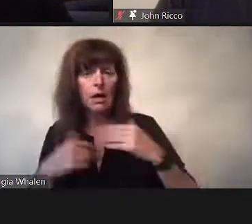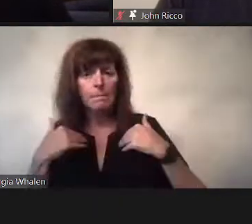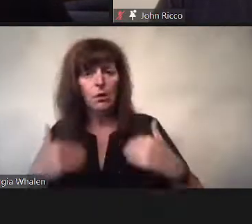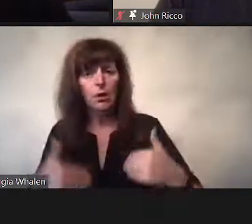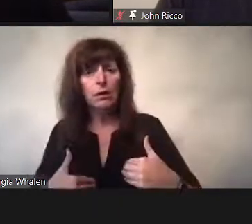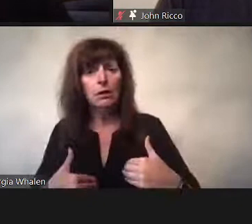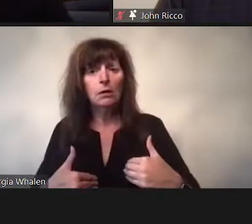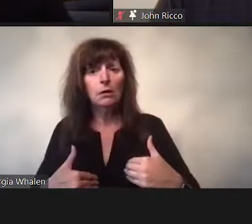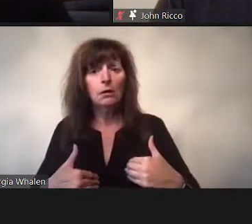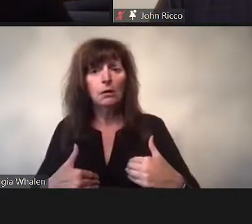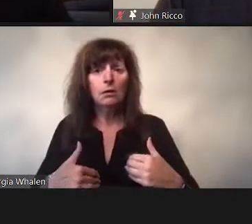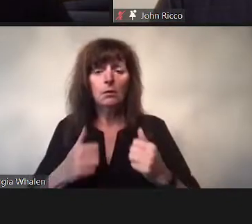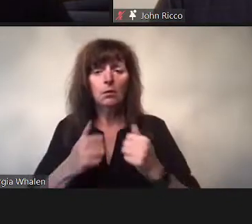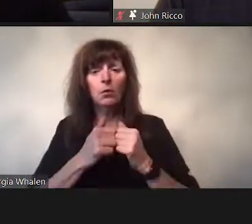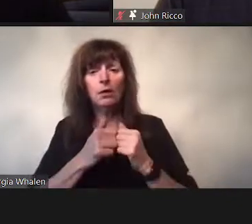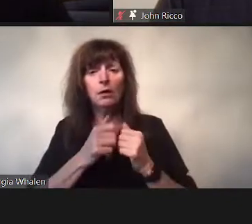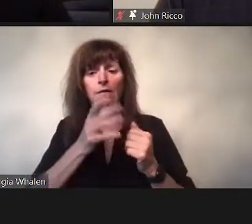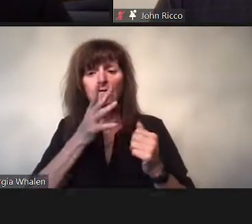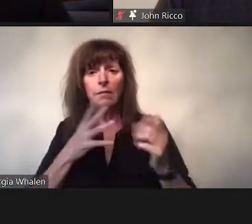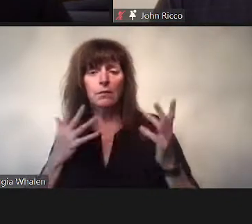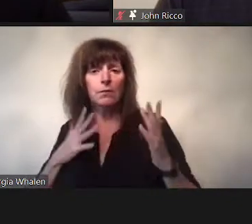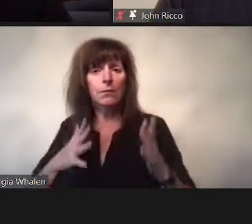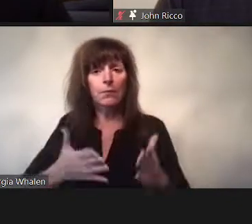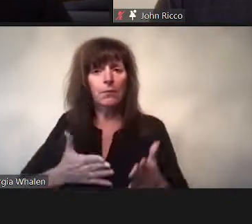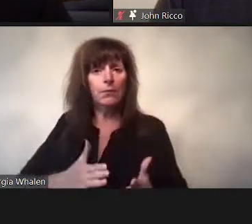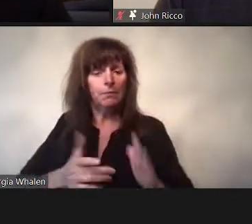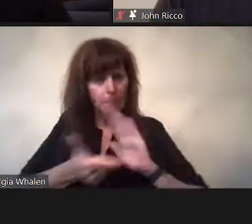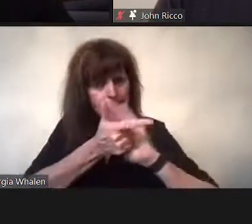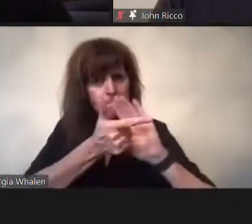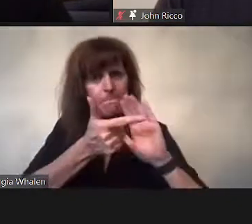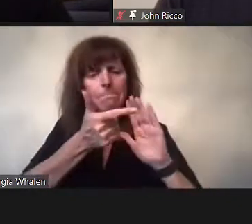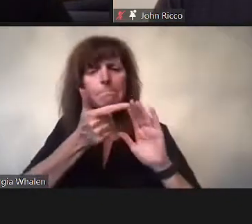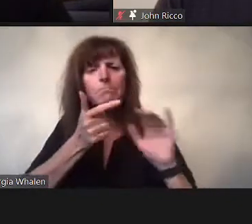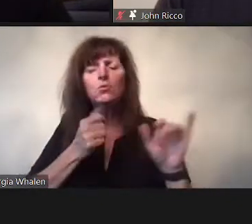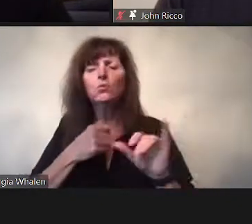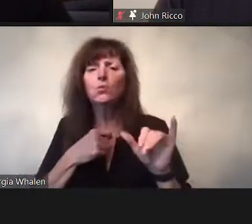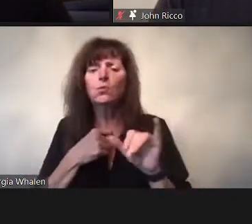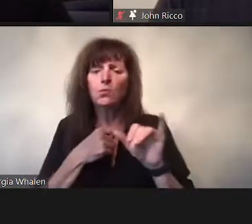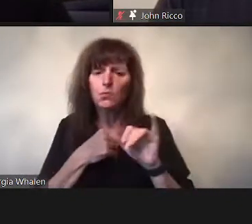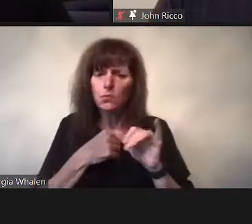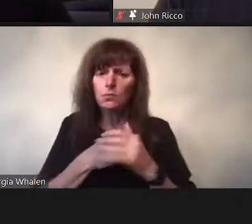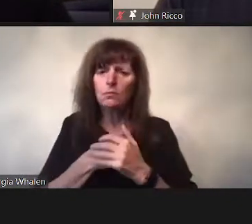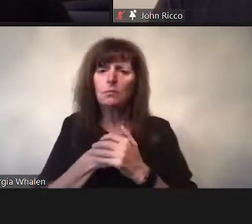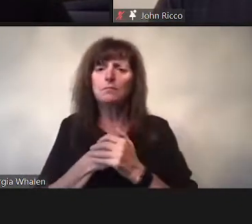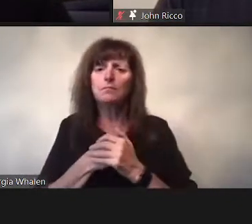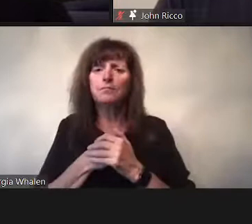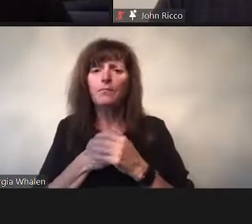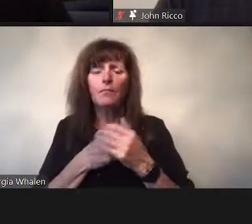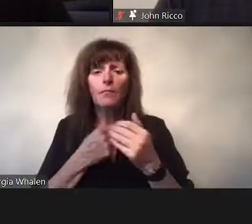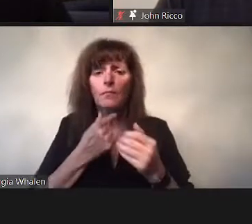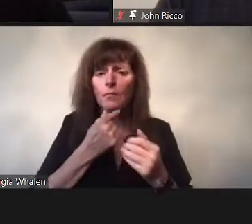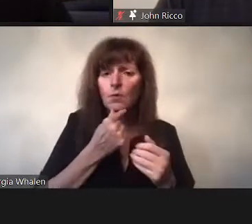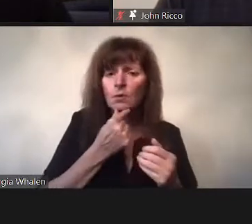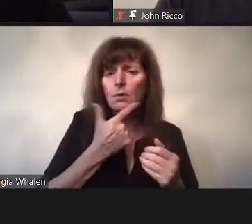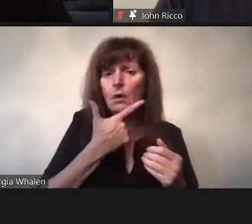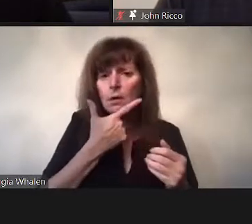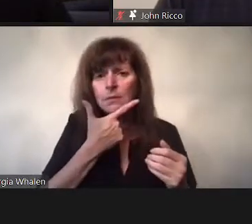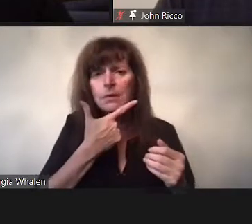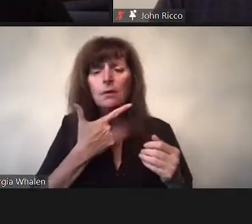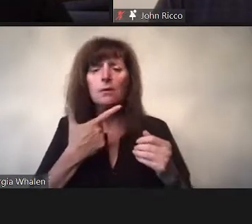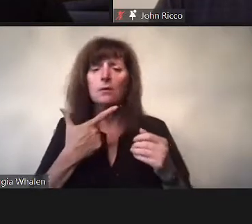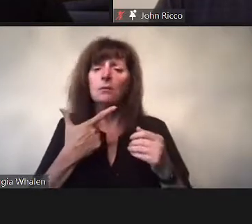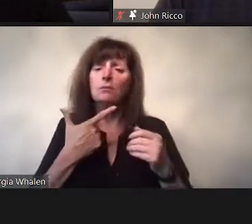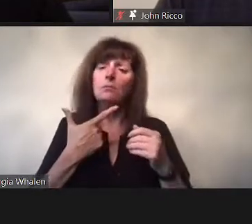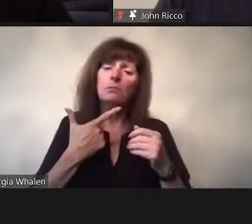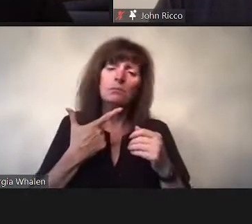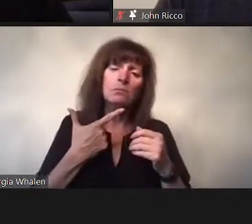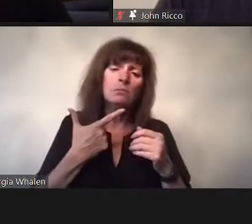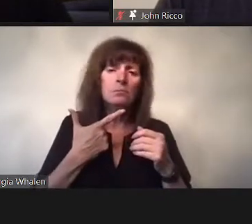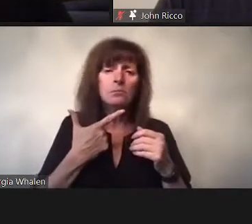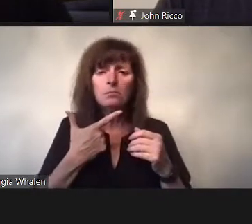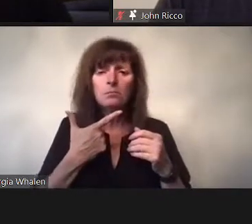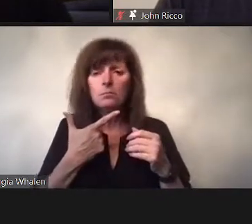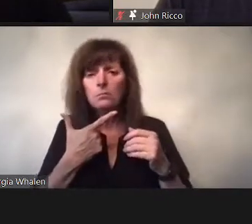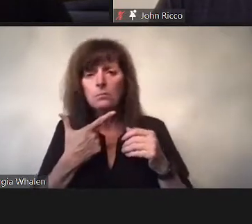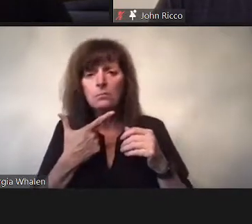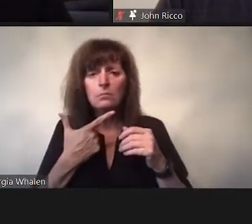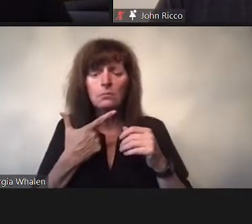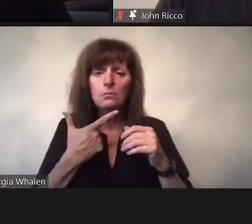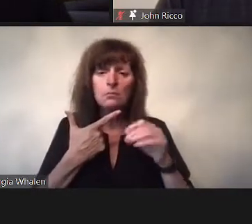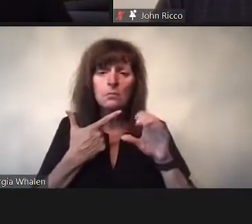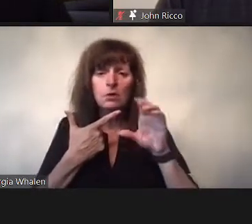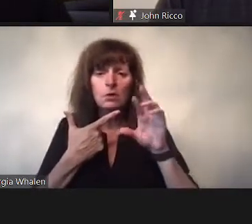it might sound similar in the way sex and pornograpy has been oustd.